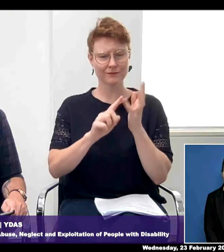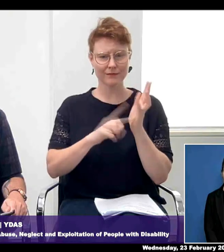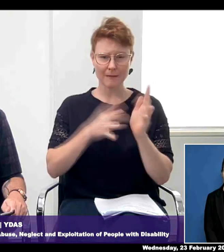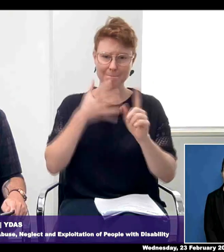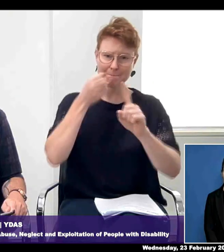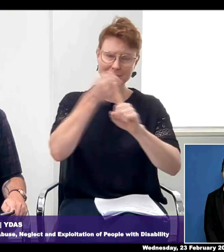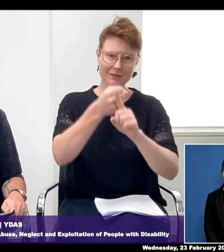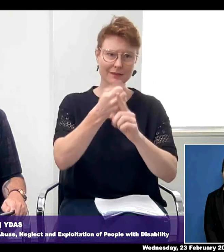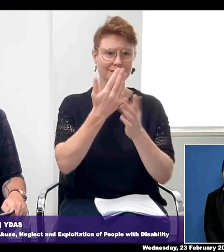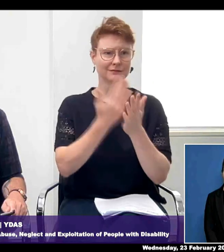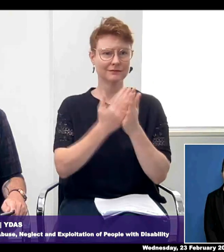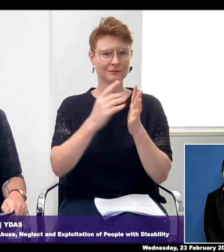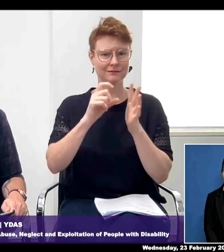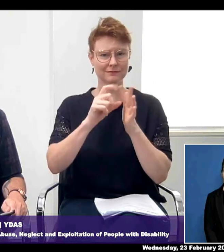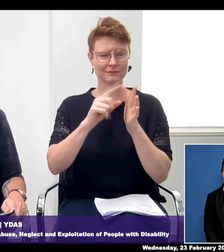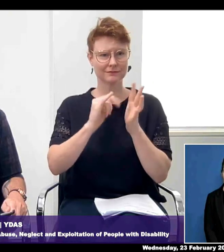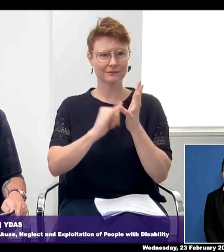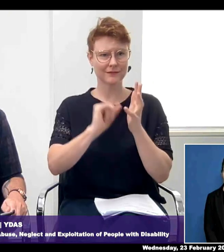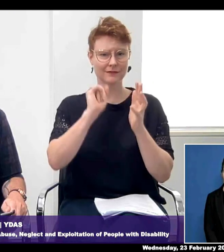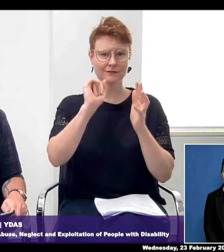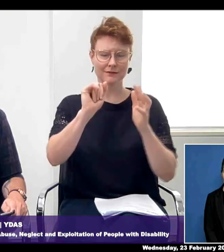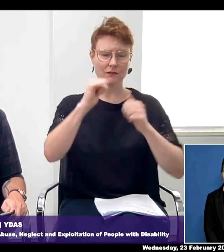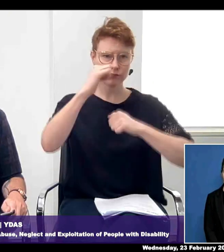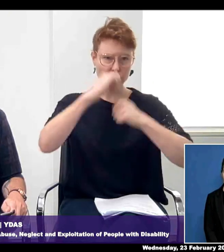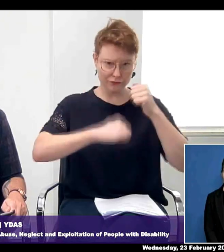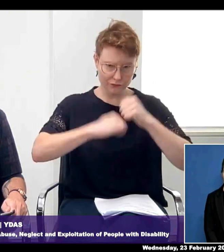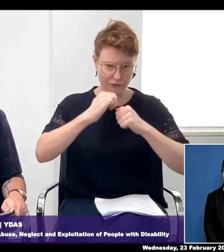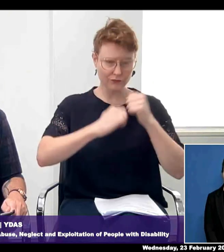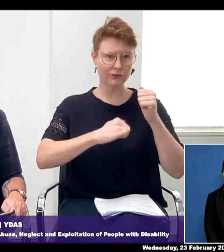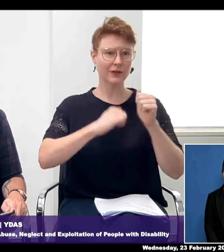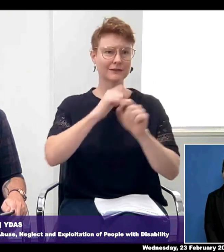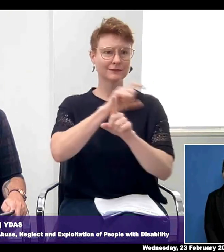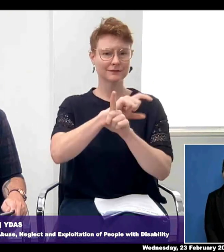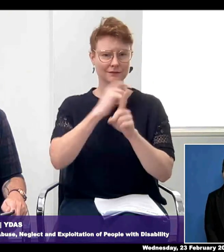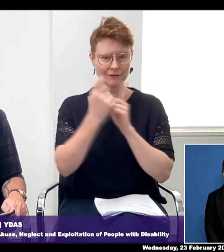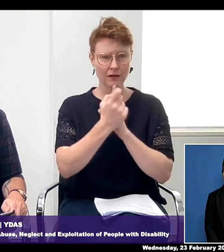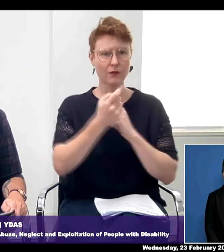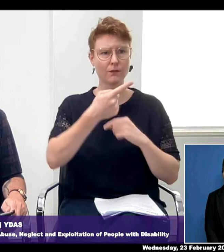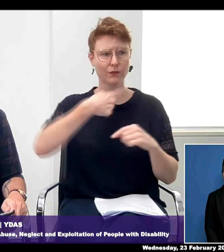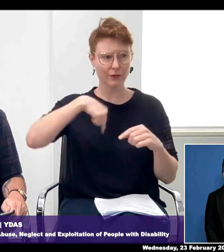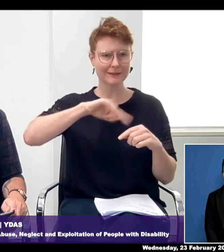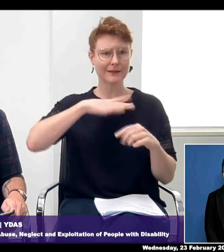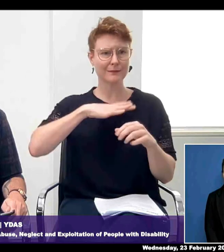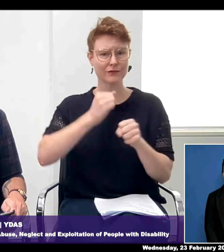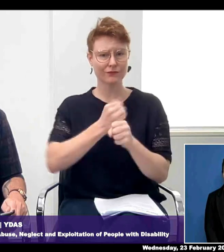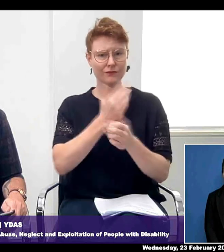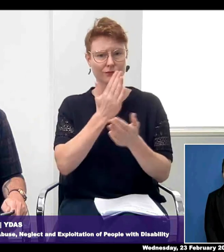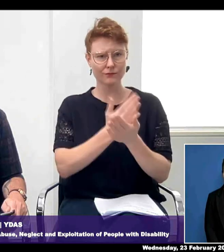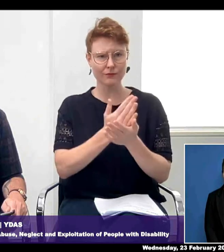Perhaps that is not meaningful. What kind of impact will that have on the DES and their structure, their culture?